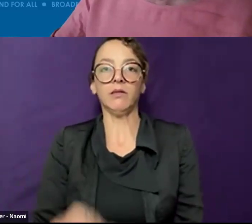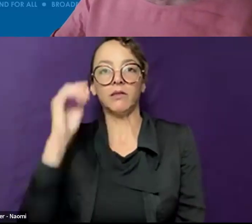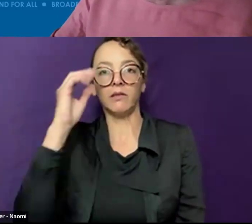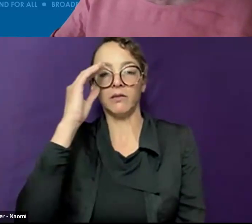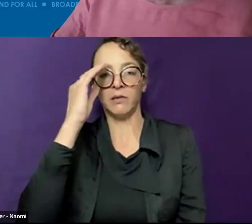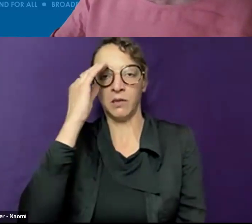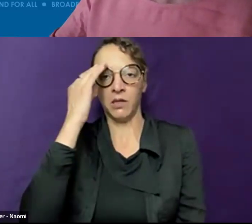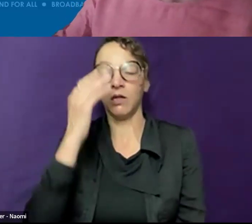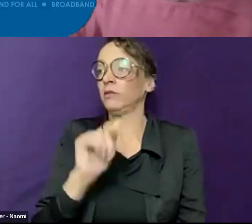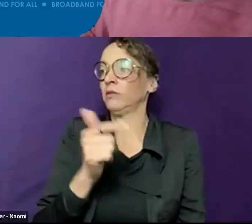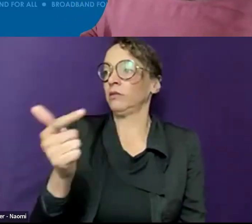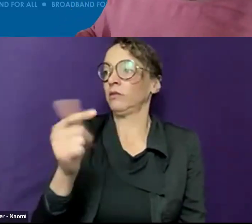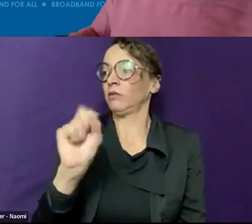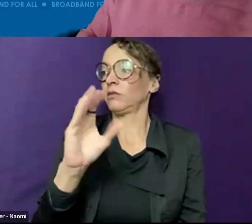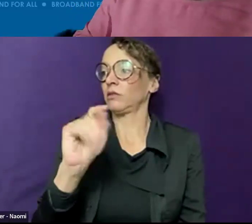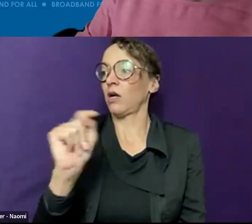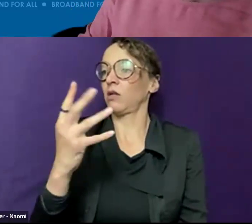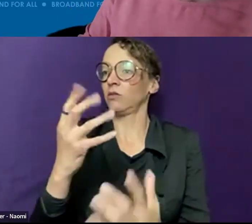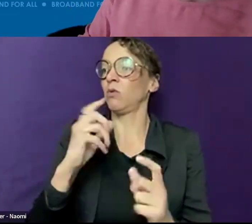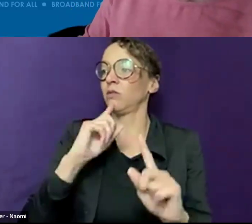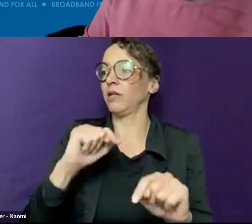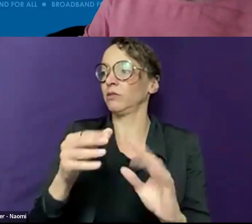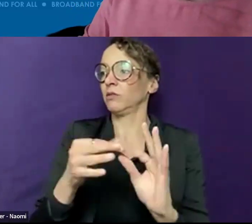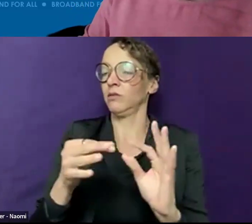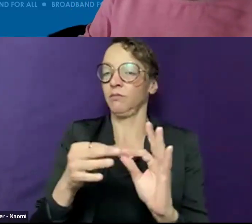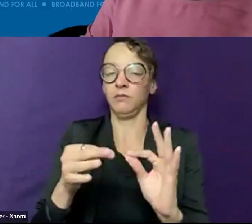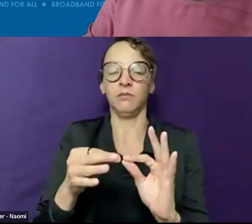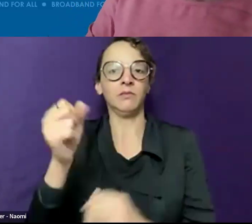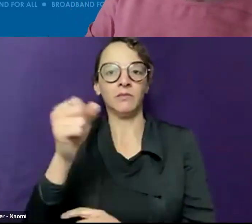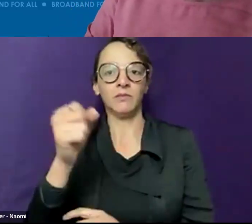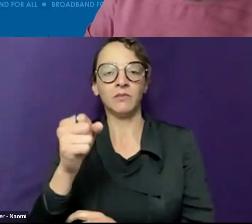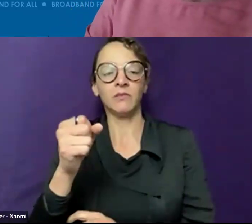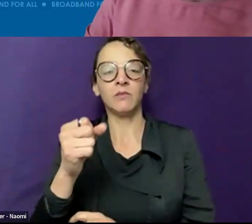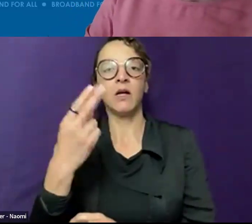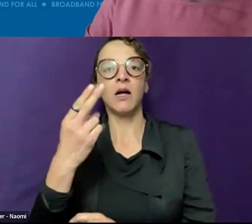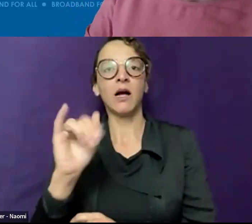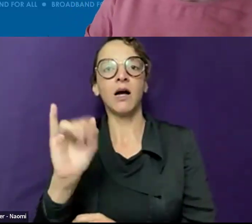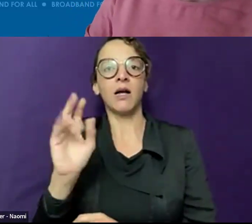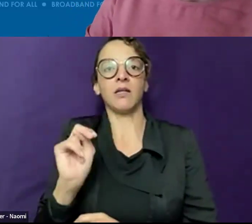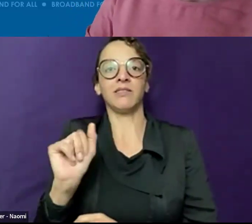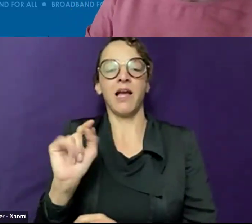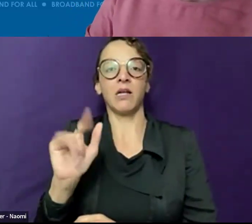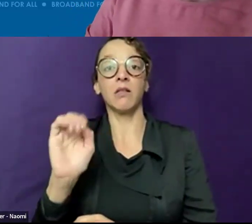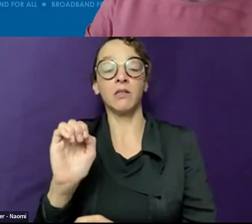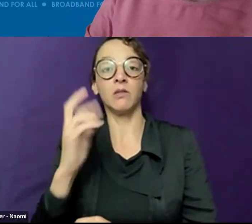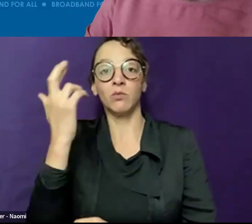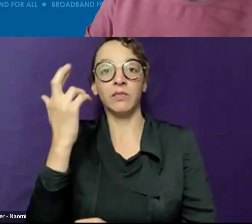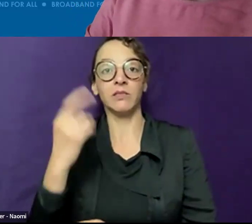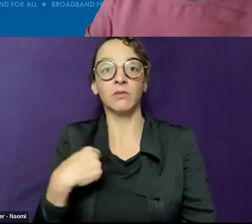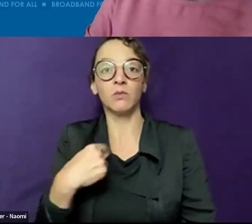Scott, did you want to speak to that, or? Yeah. Hi, Natalie. The reason that we are using